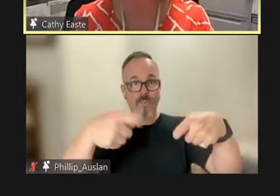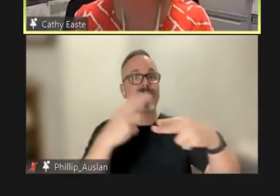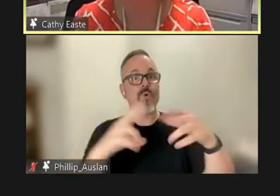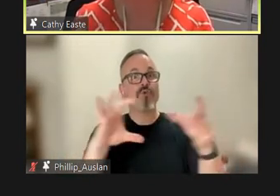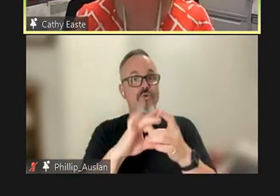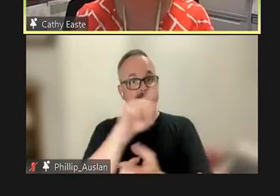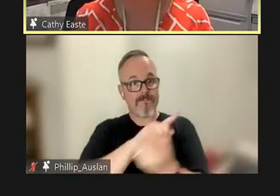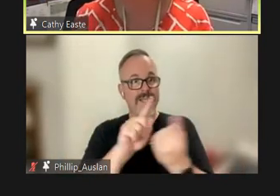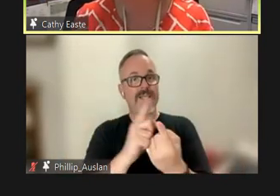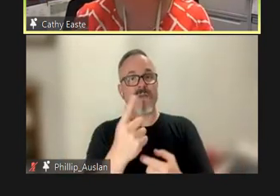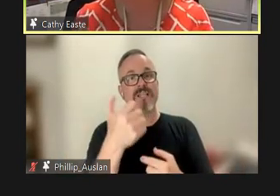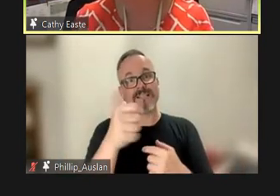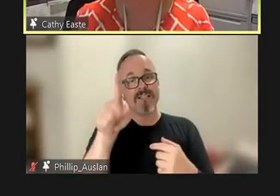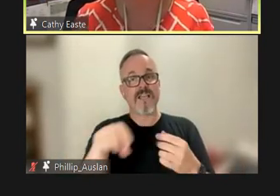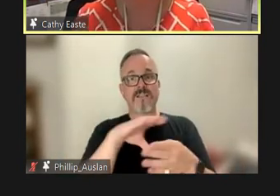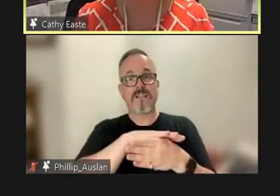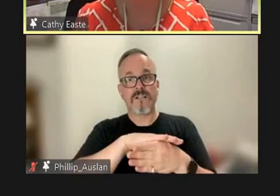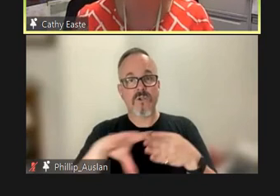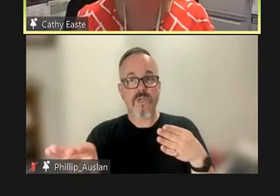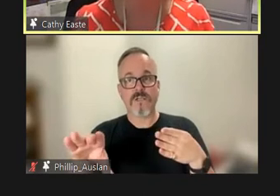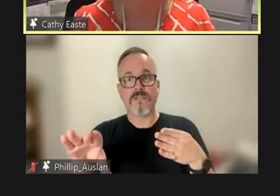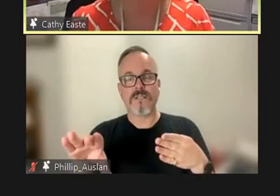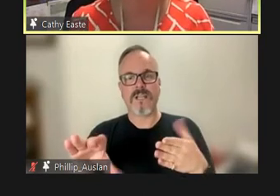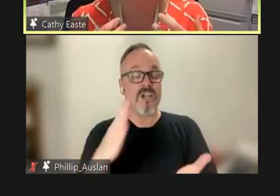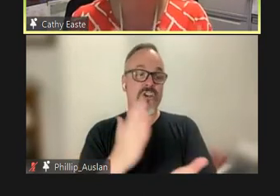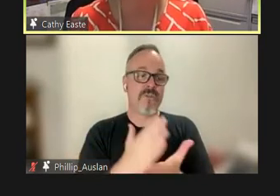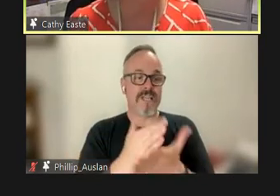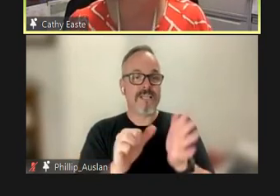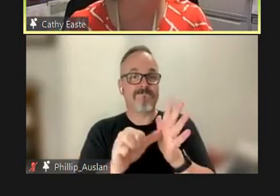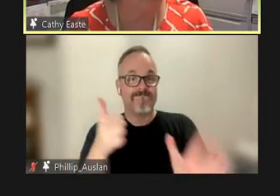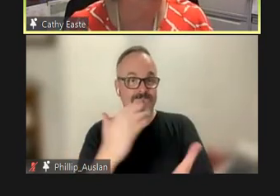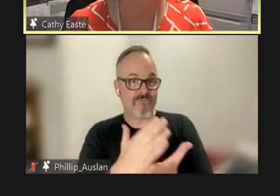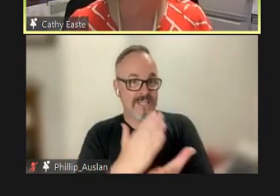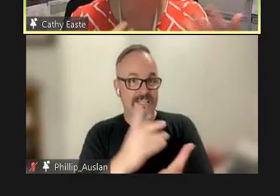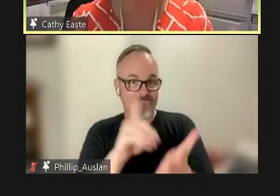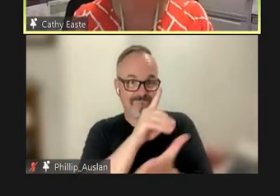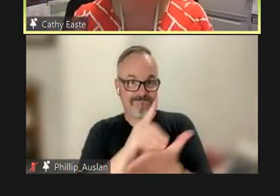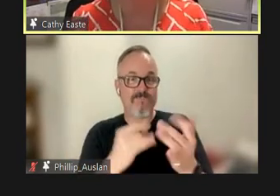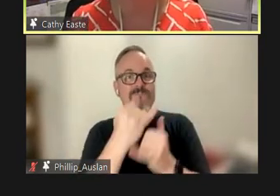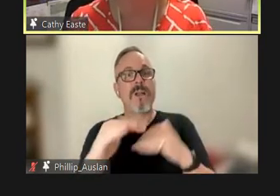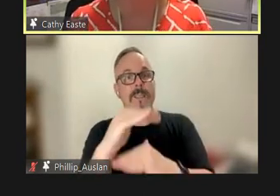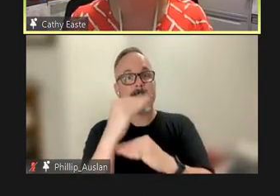$6,000 a year, of access that exists are very limited. If I or Riona used it,